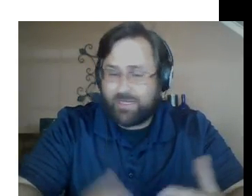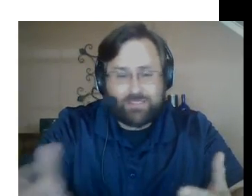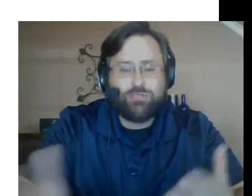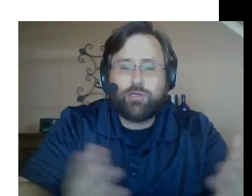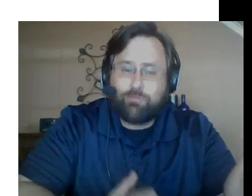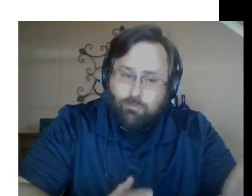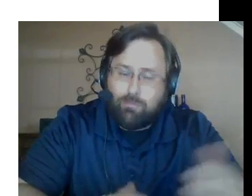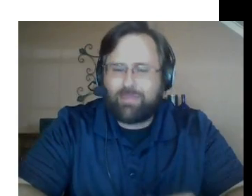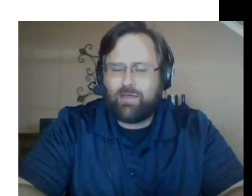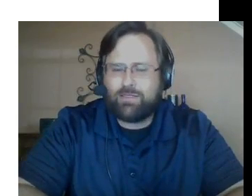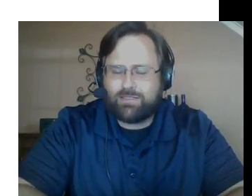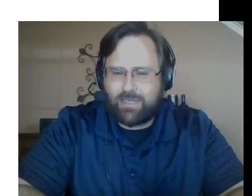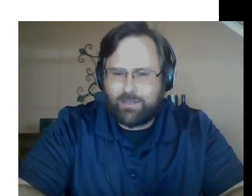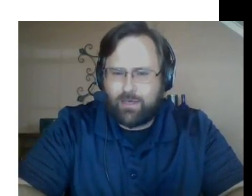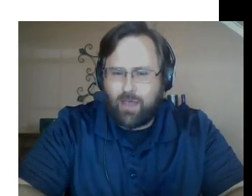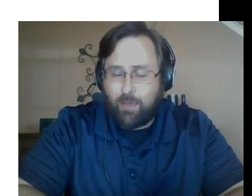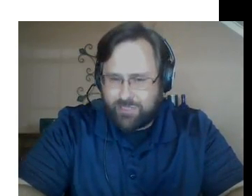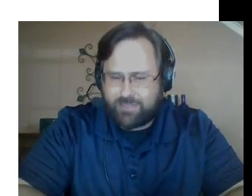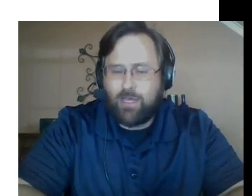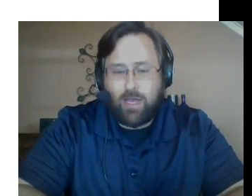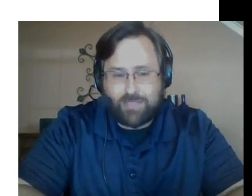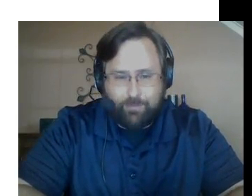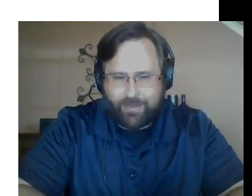sentences you could make the object a topic